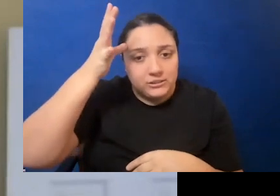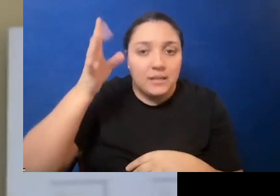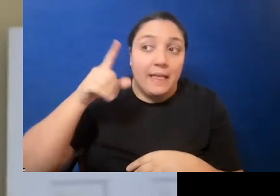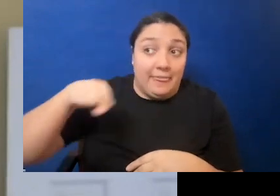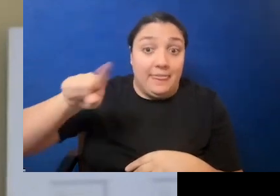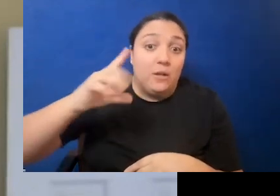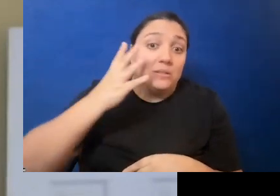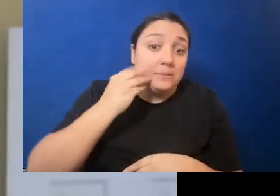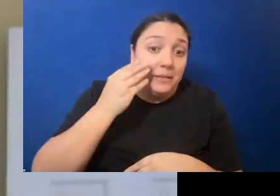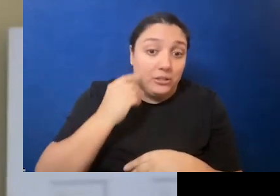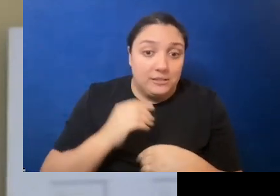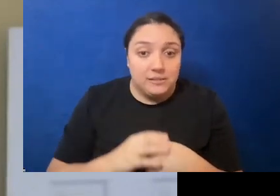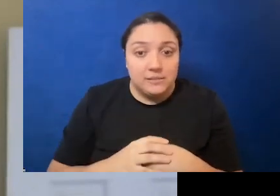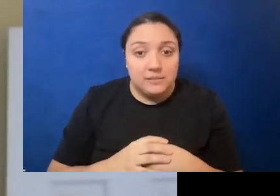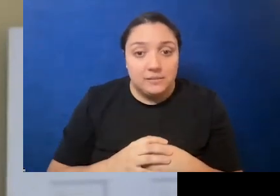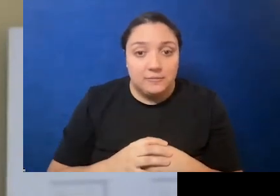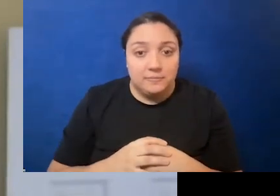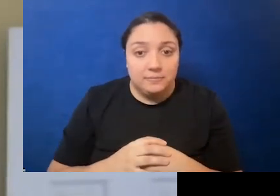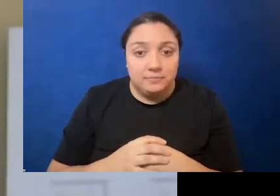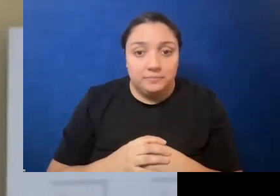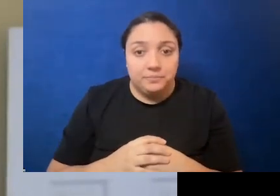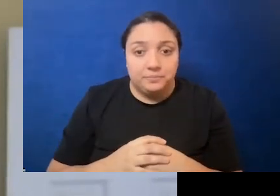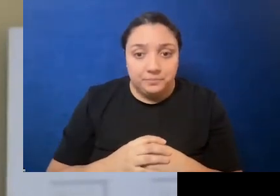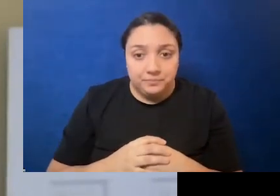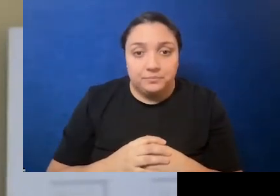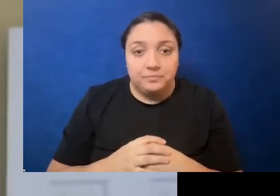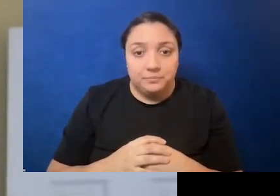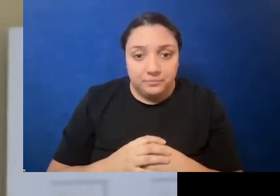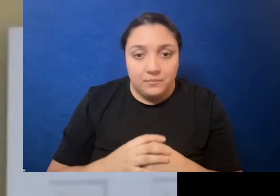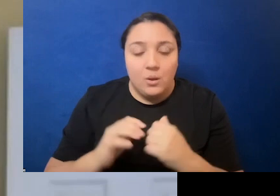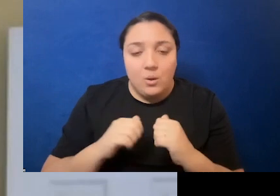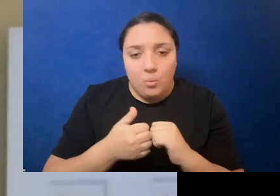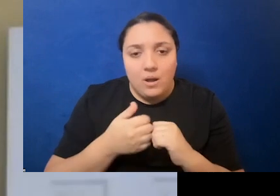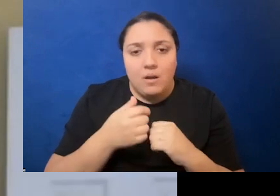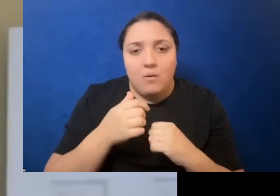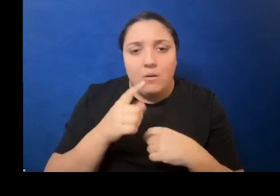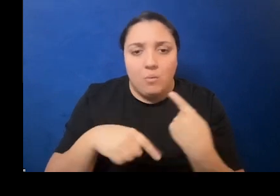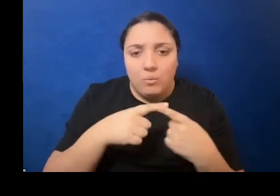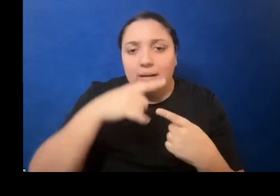EXPERIENCING AND HOW WHEN A KID IS FEELING ANXIOUS ABOUT SCHOOL